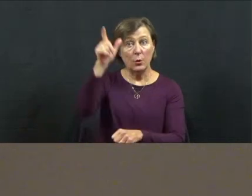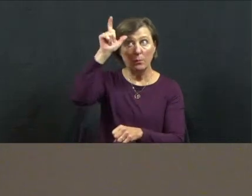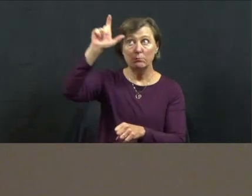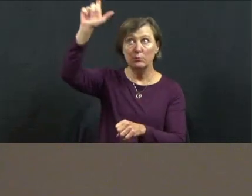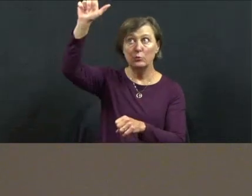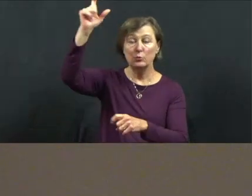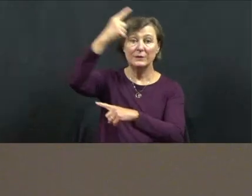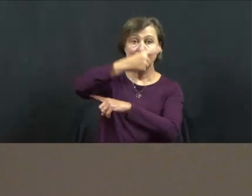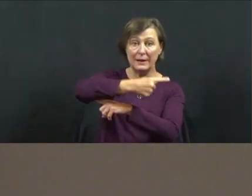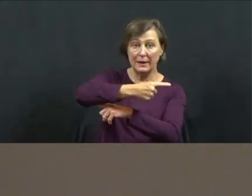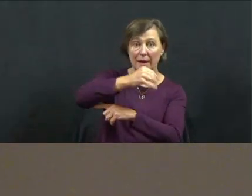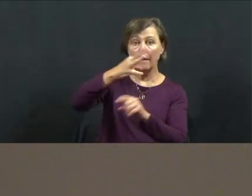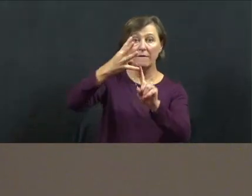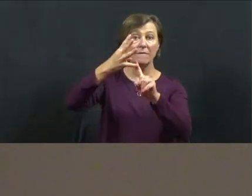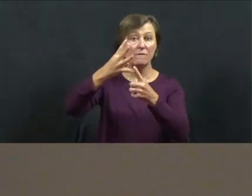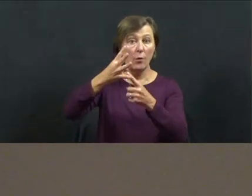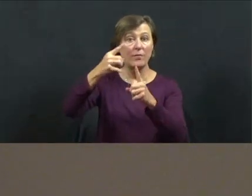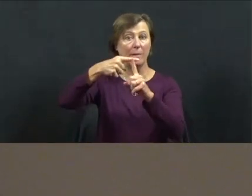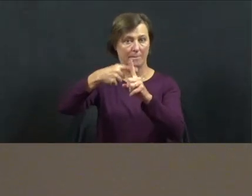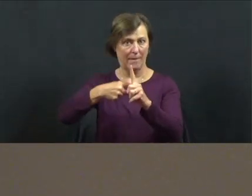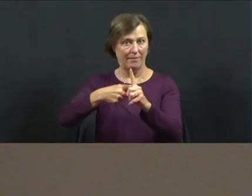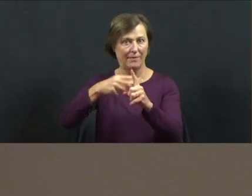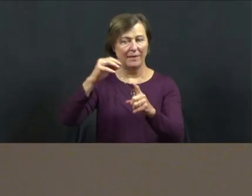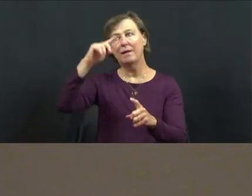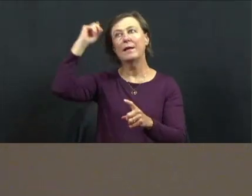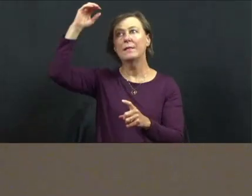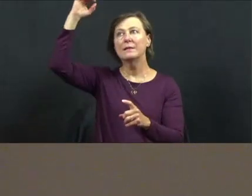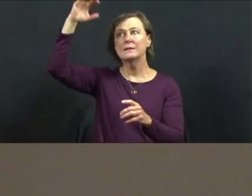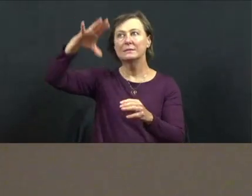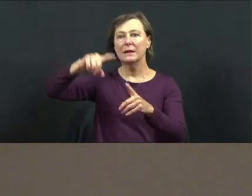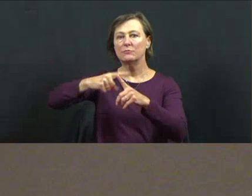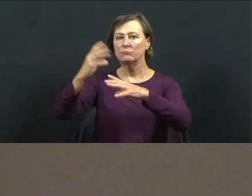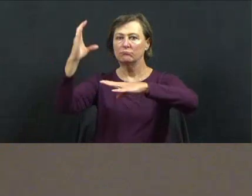month, and the sun was about to set.